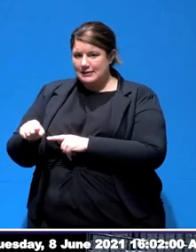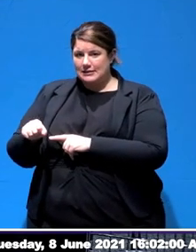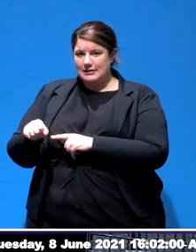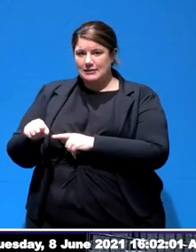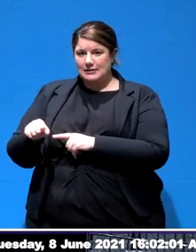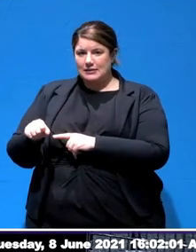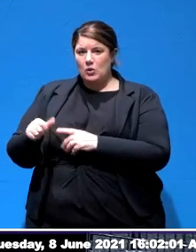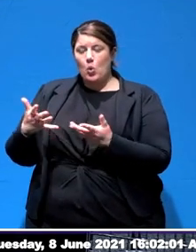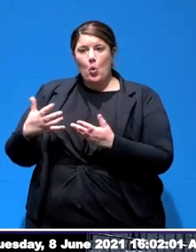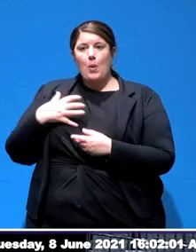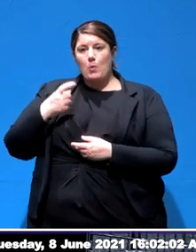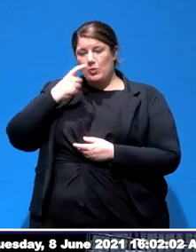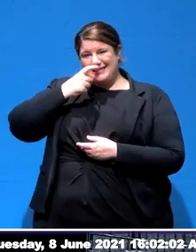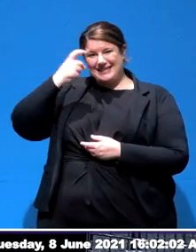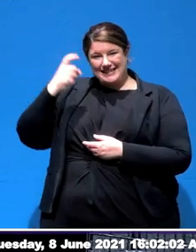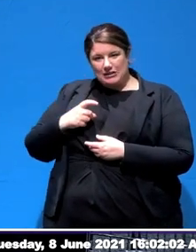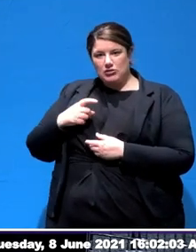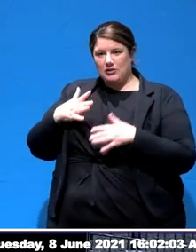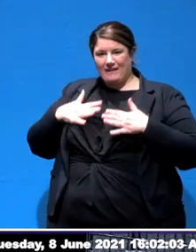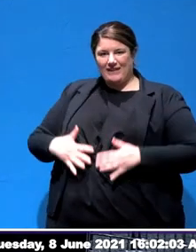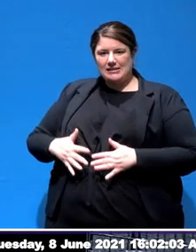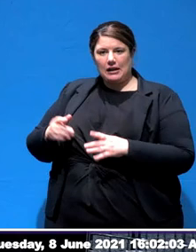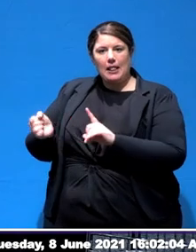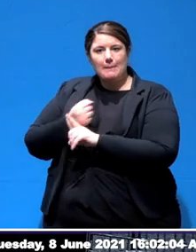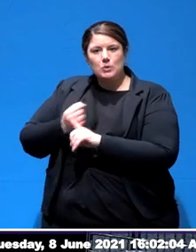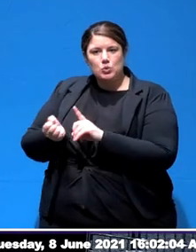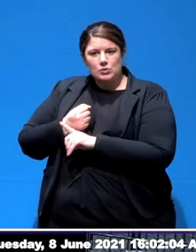signs of physical abuse that have been referred to?